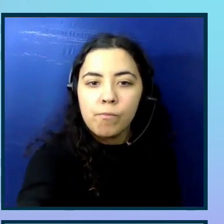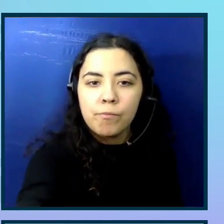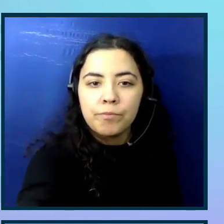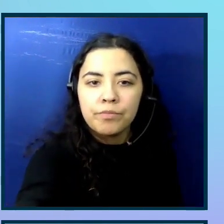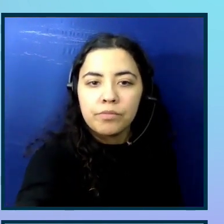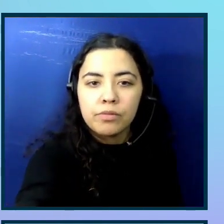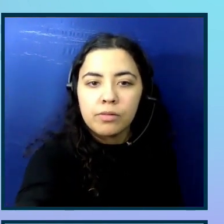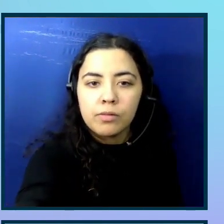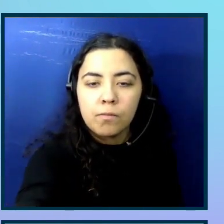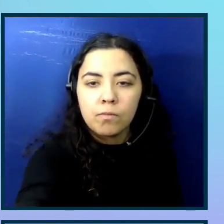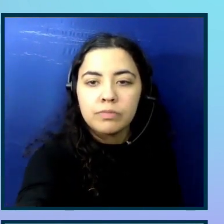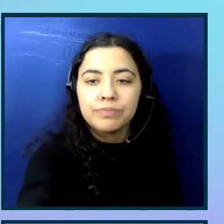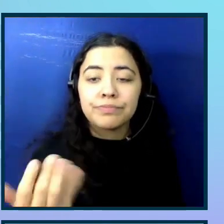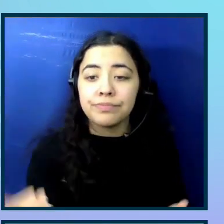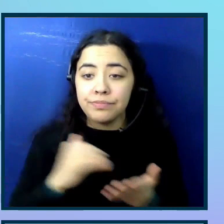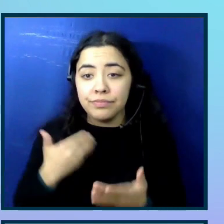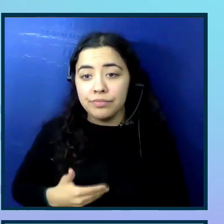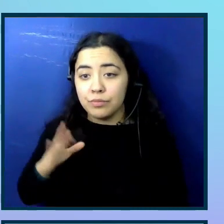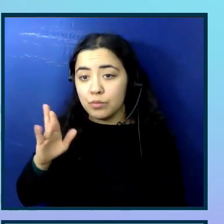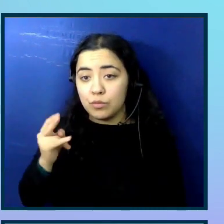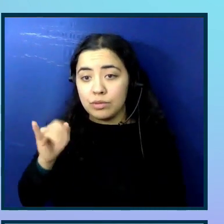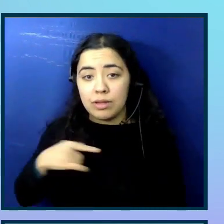So I'm Brandy, I'm a creative director on the design team